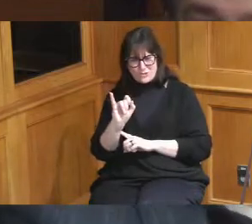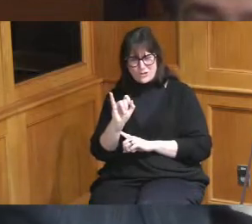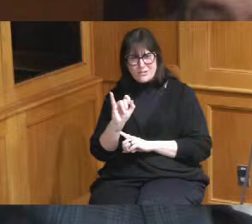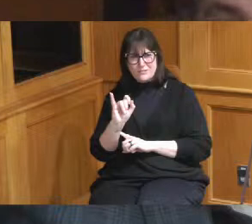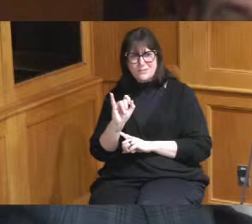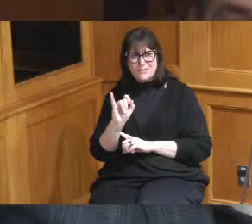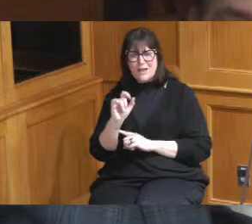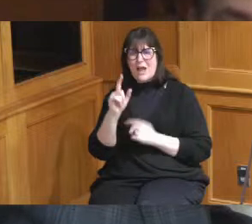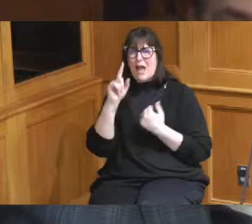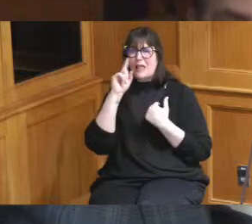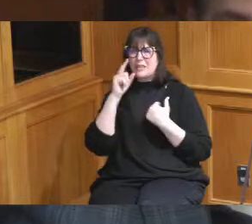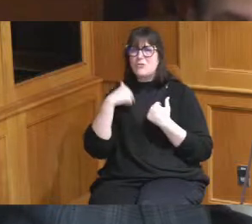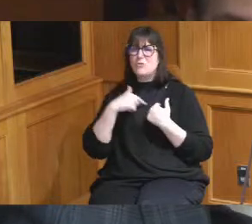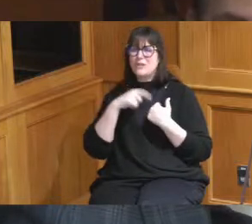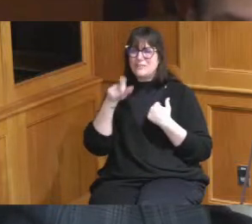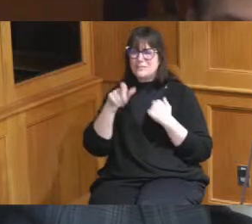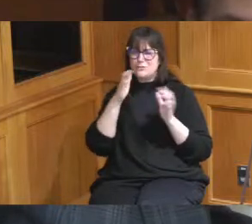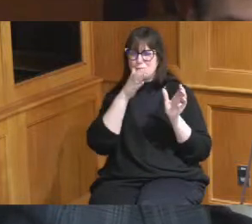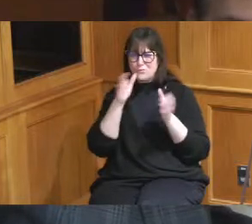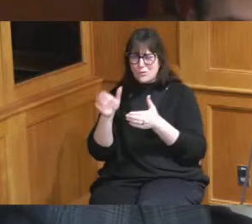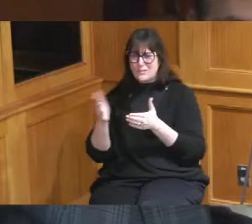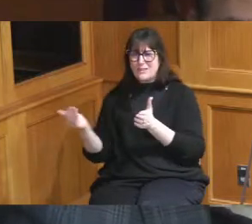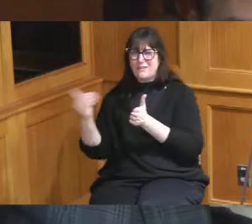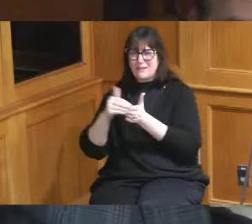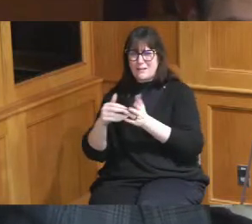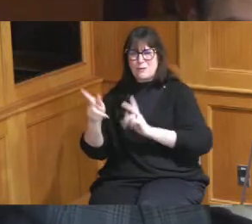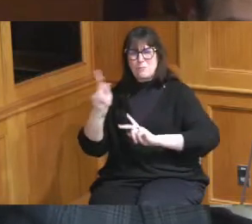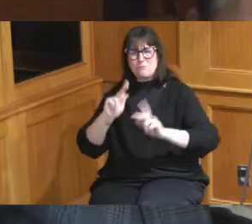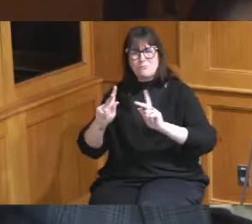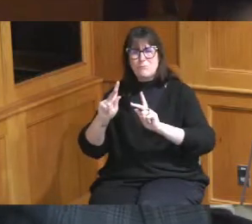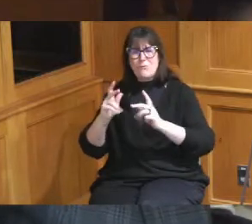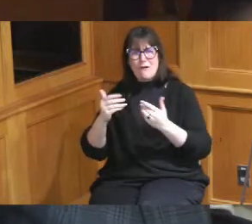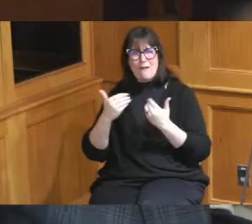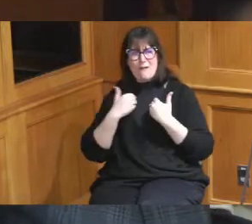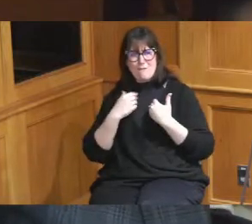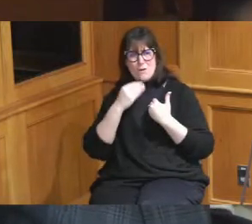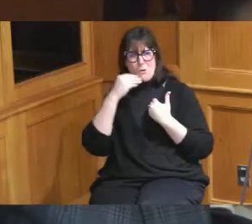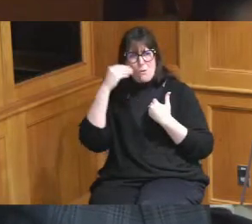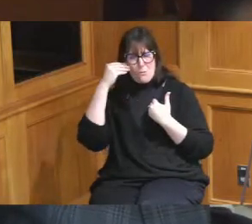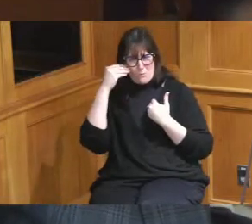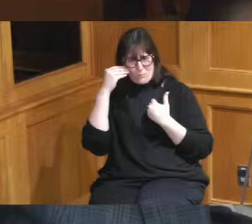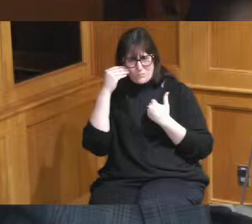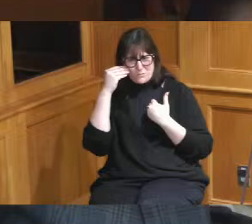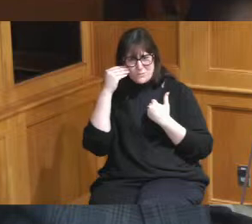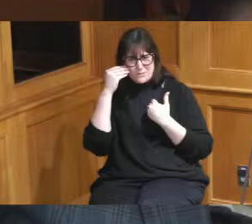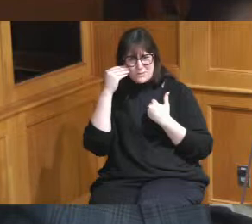back to that again because people have homes and I want to know has the trend changed with insurance